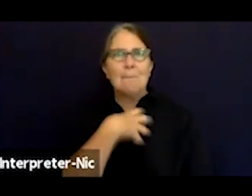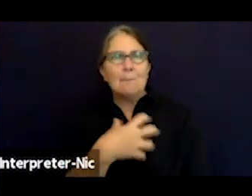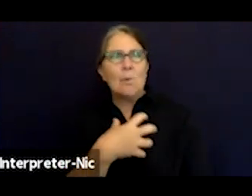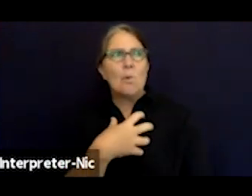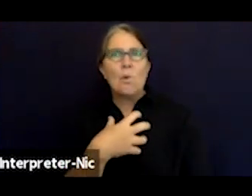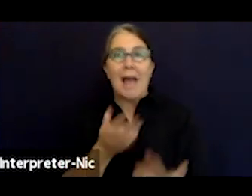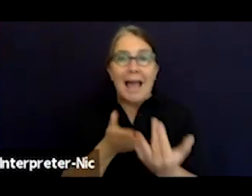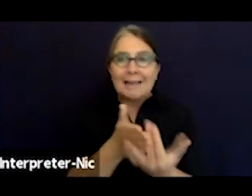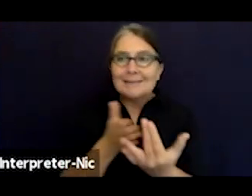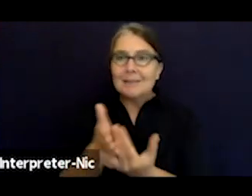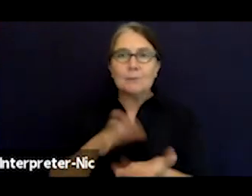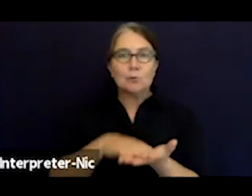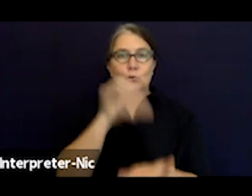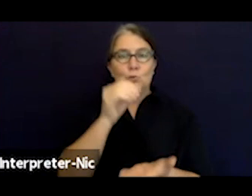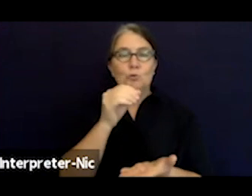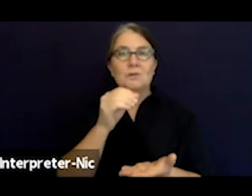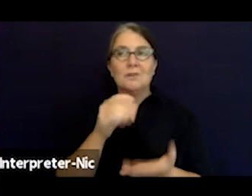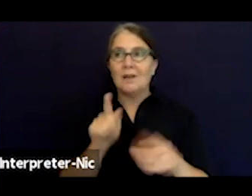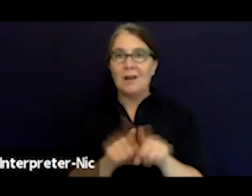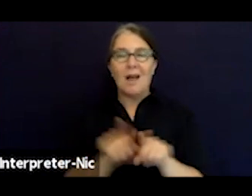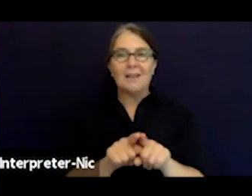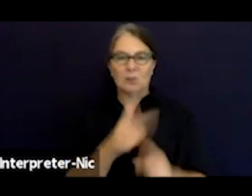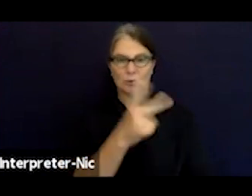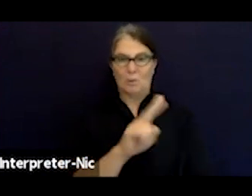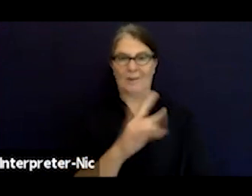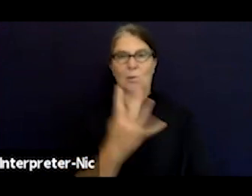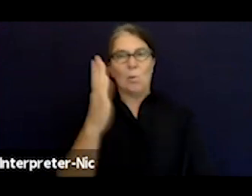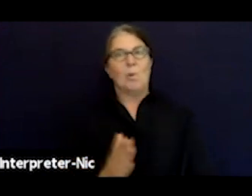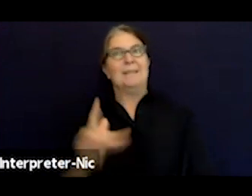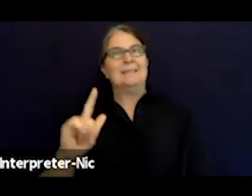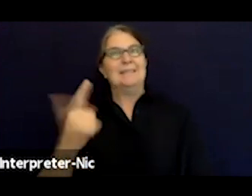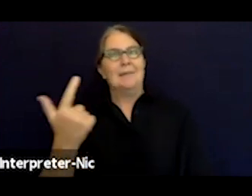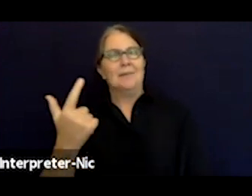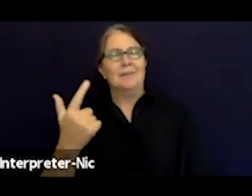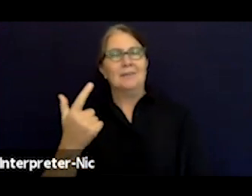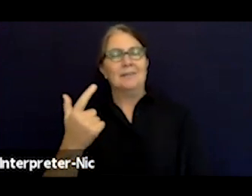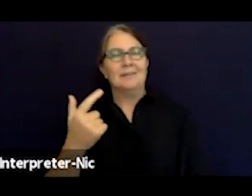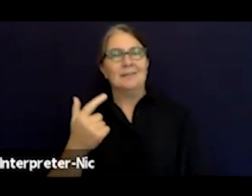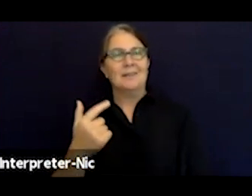The more that we can take the clock out of the equation, the better off we're going to be. And